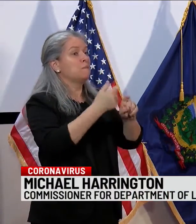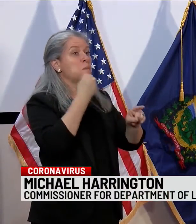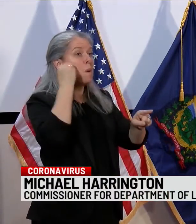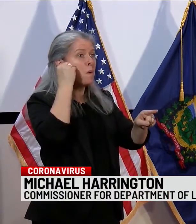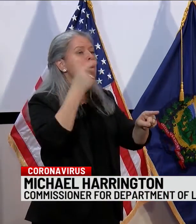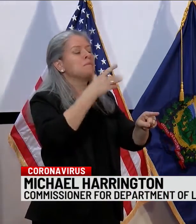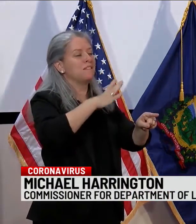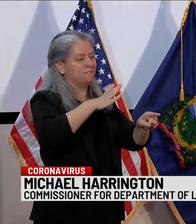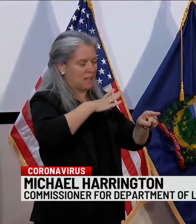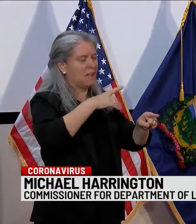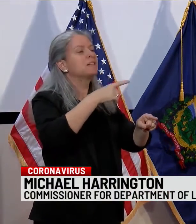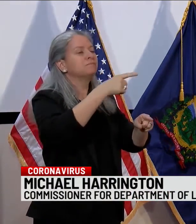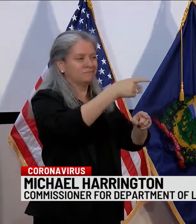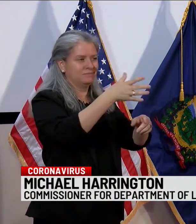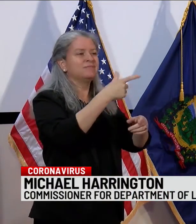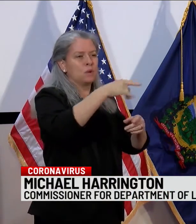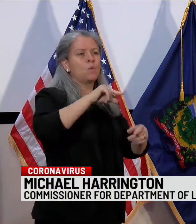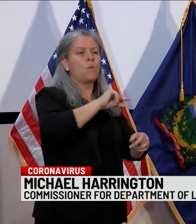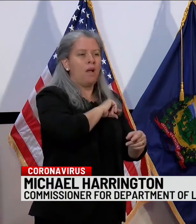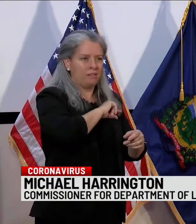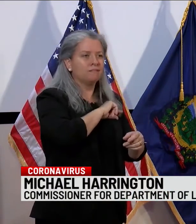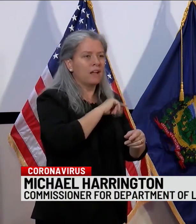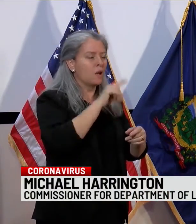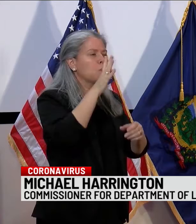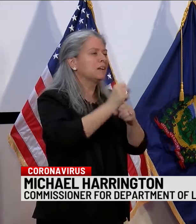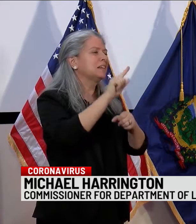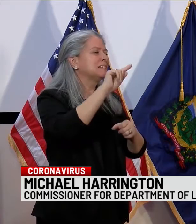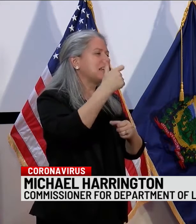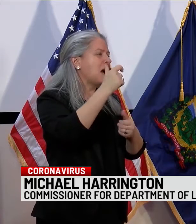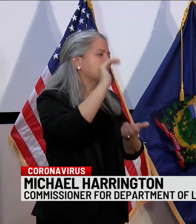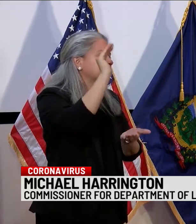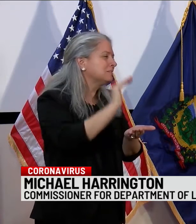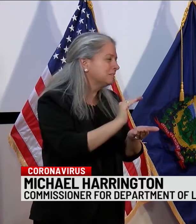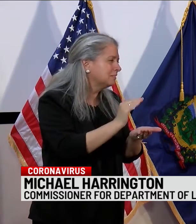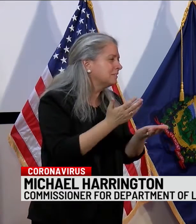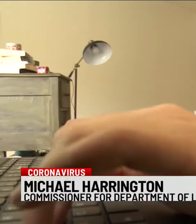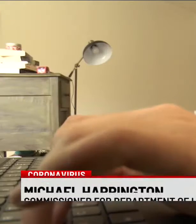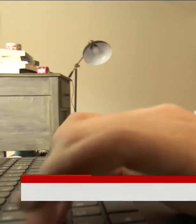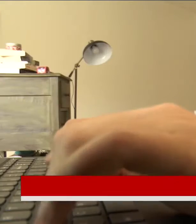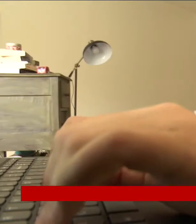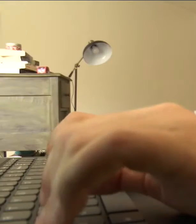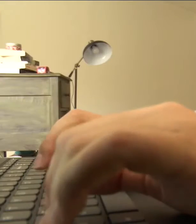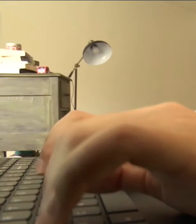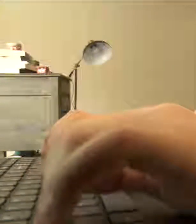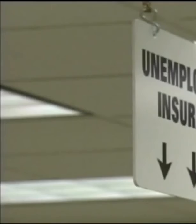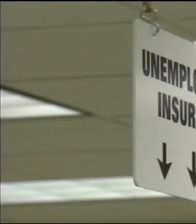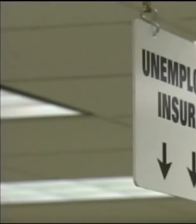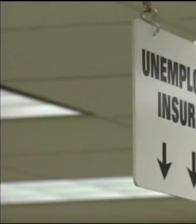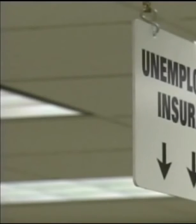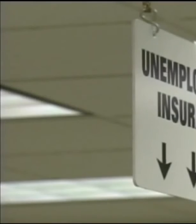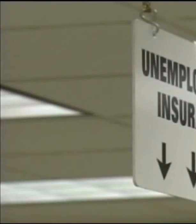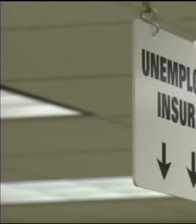PEOPLE IMPACTED.MICHAEL HARRINGTON"People who are having to work from home will find relief in their taxes